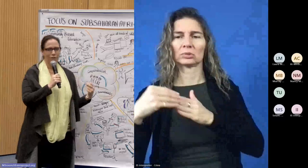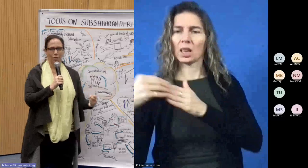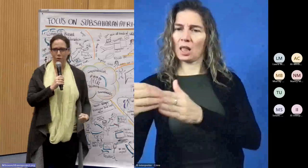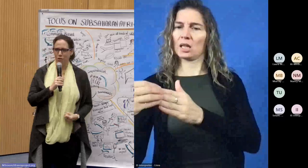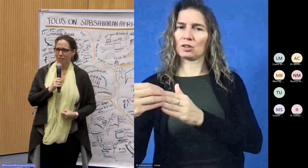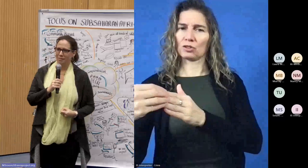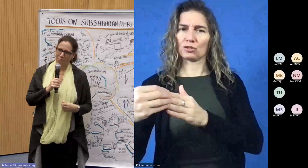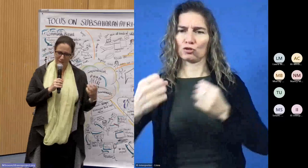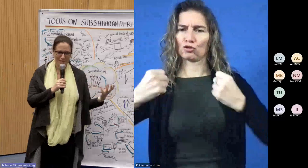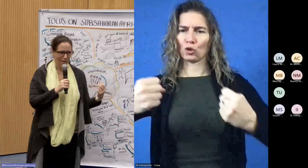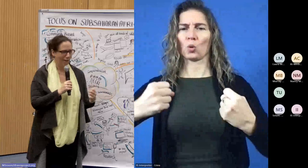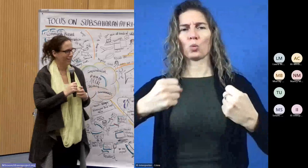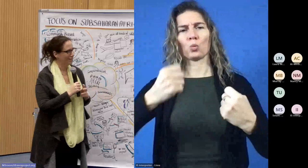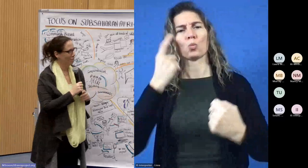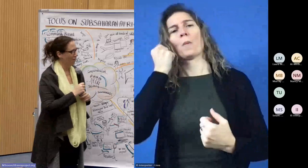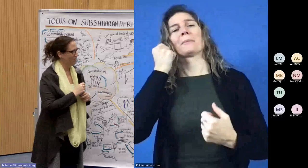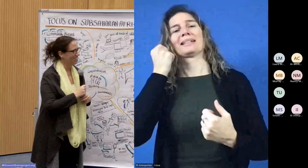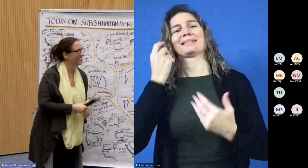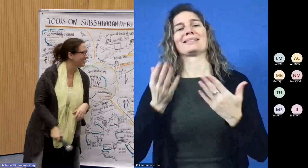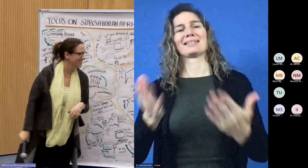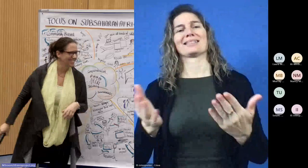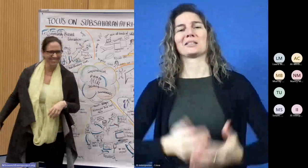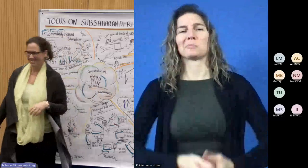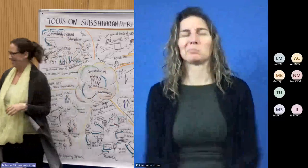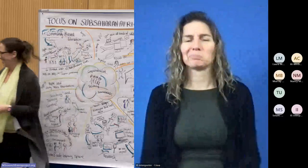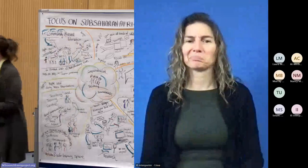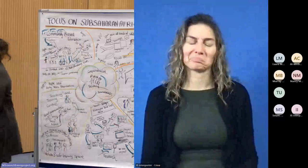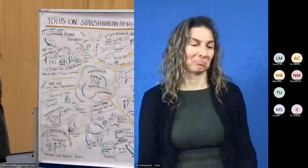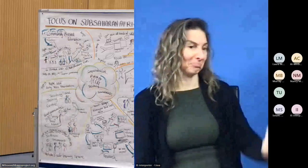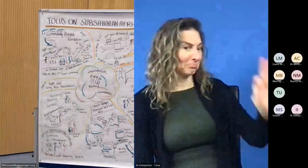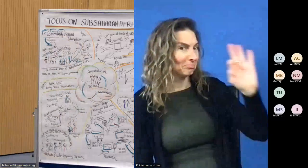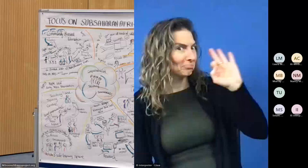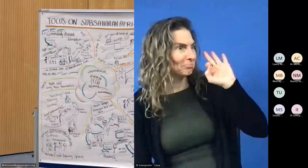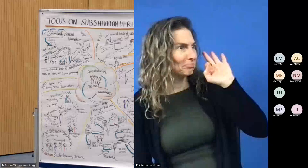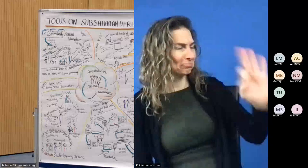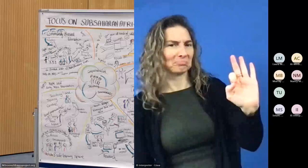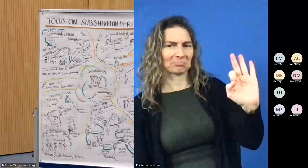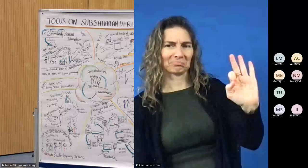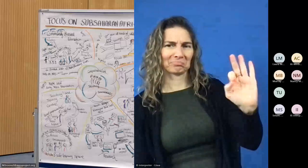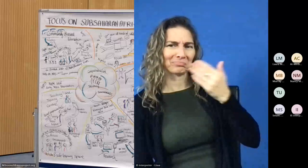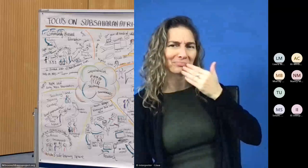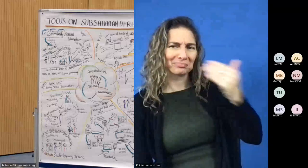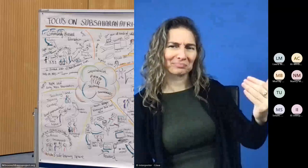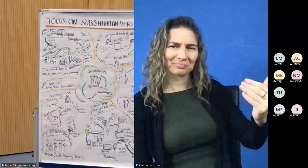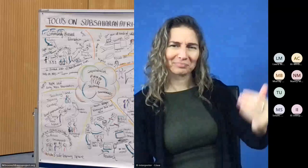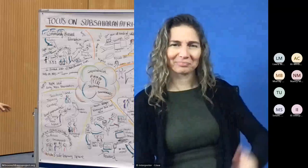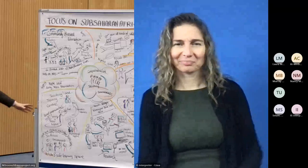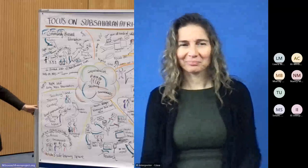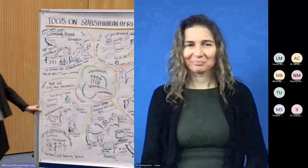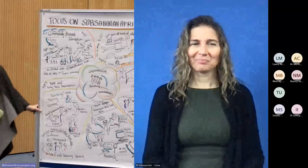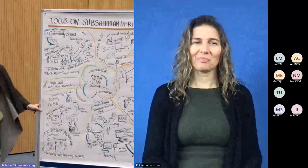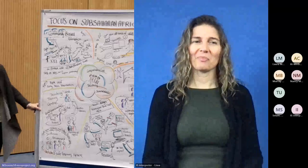in the community. That is my last point. IRENE MBARI-KIRIKA: Fantastic. Thank you